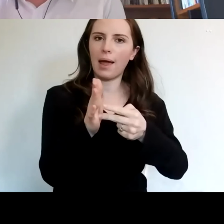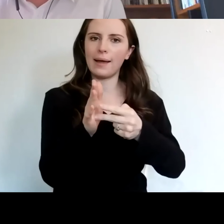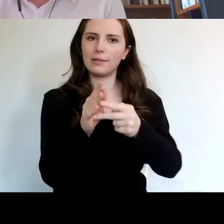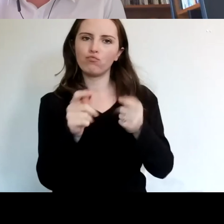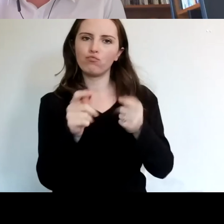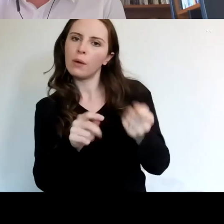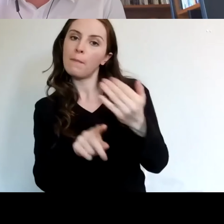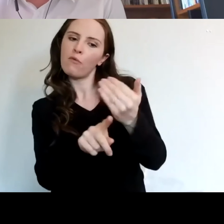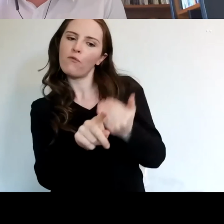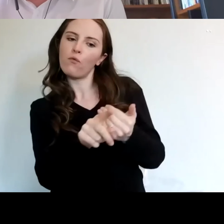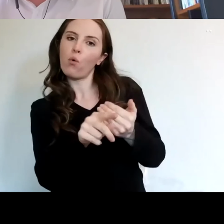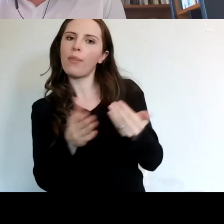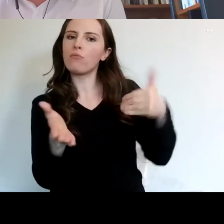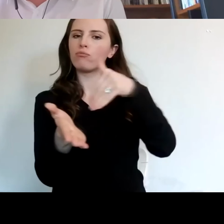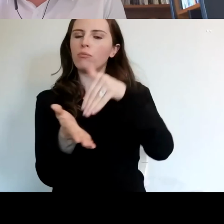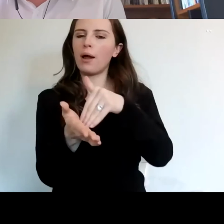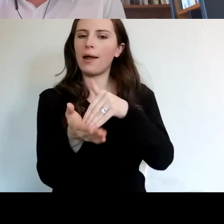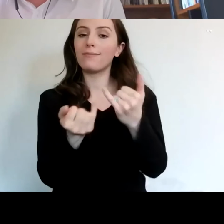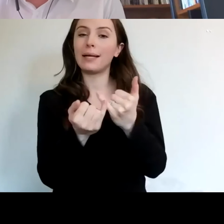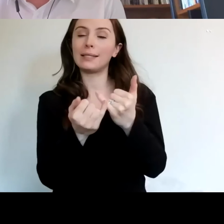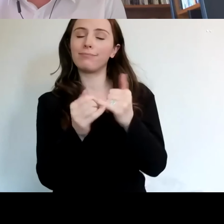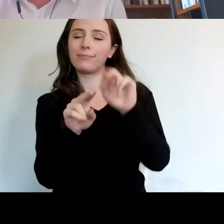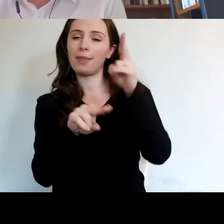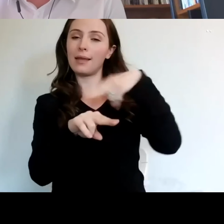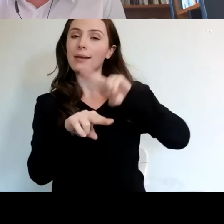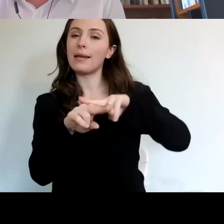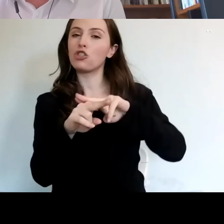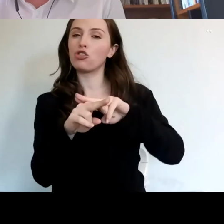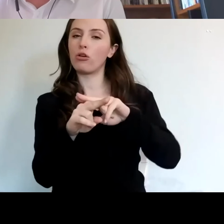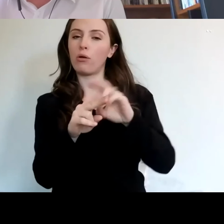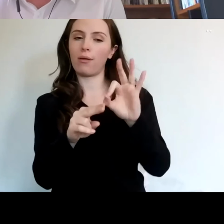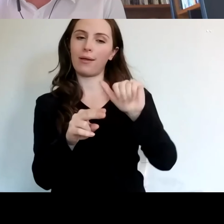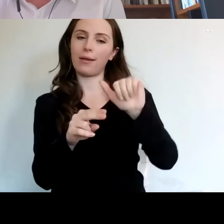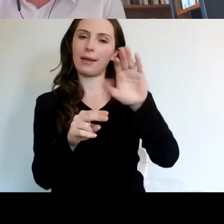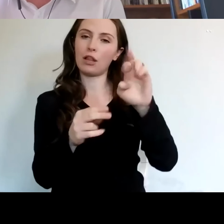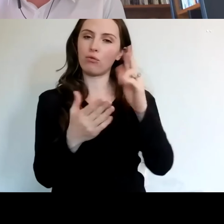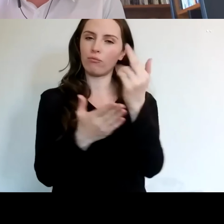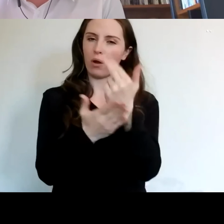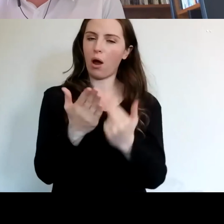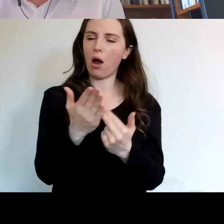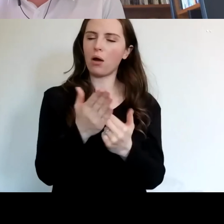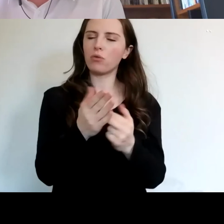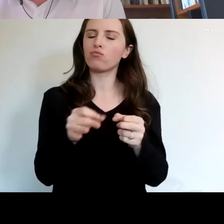and the National Gallery are good examples. They provide good examples of pre-visitor information.